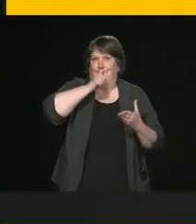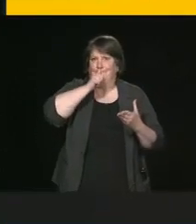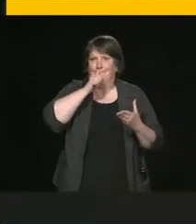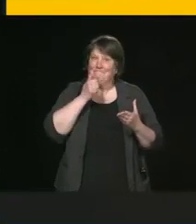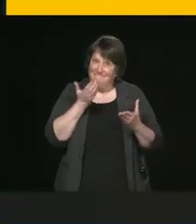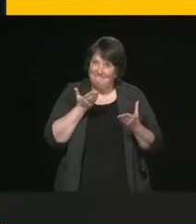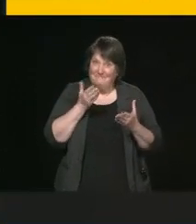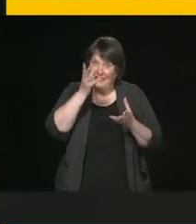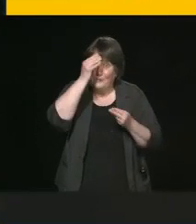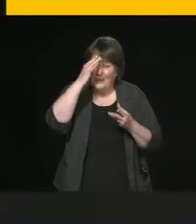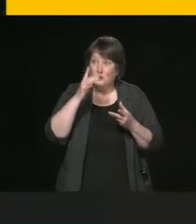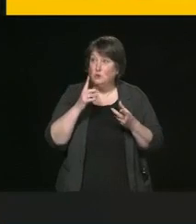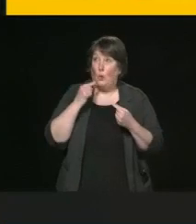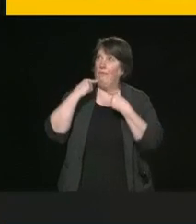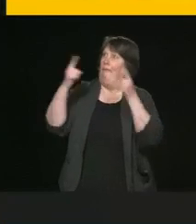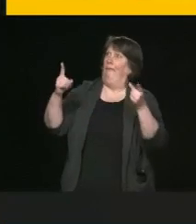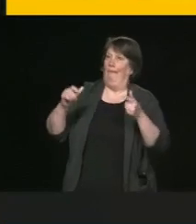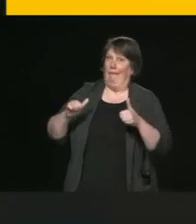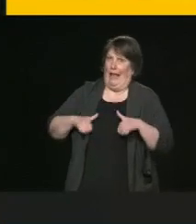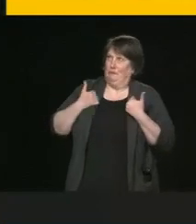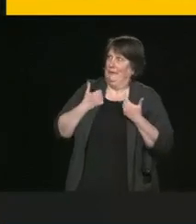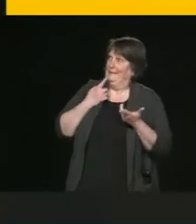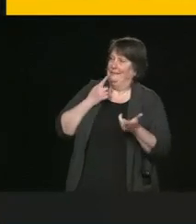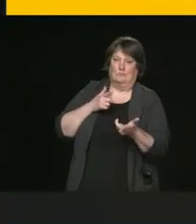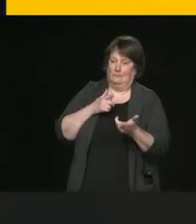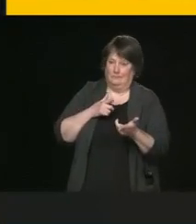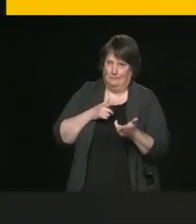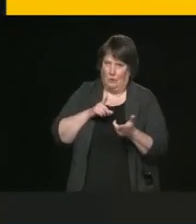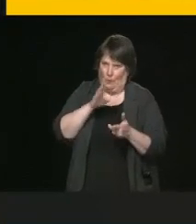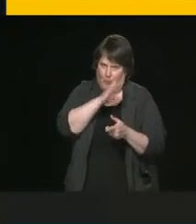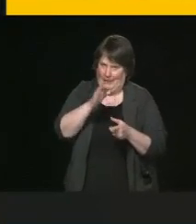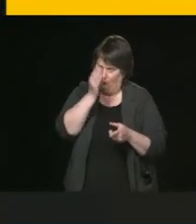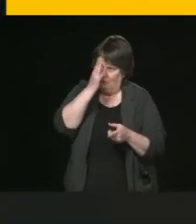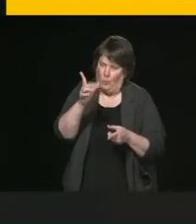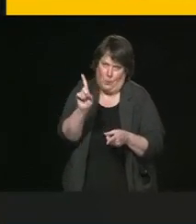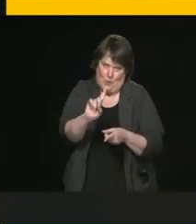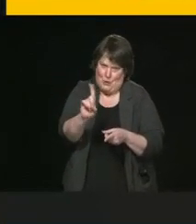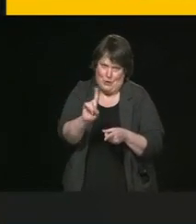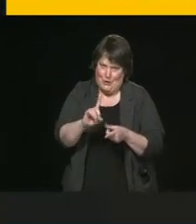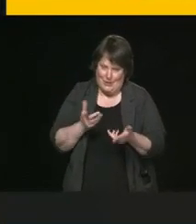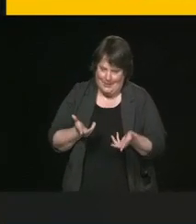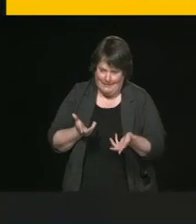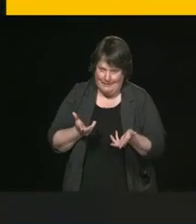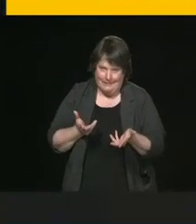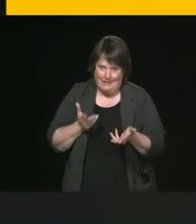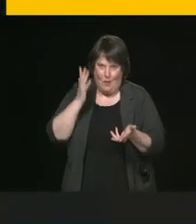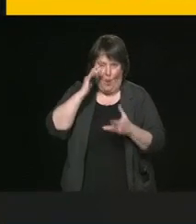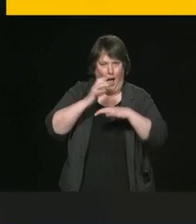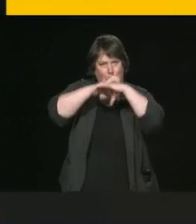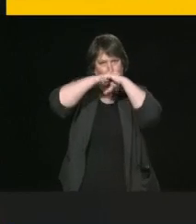BE AN ISSUE OF NATIONAL SECURITY, SO RELEASING THE EXACT LOCATION OF WAREHOUSES IS NOT A